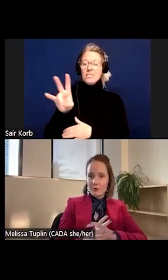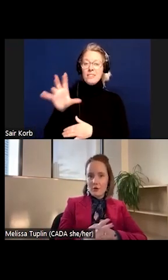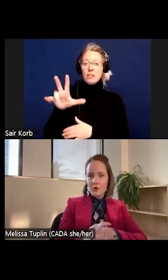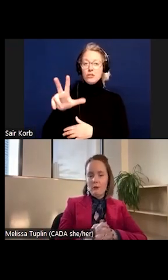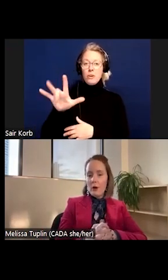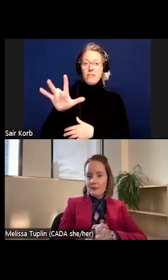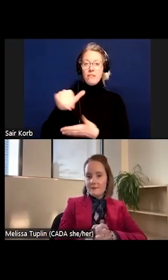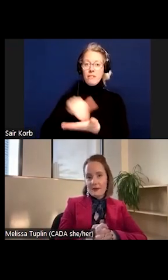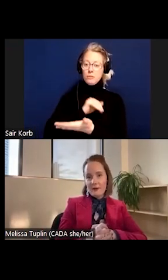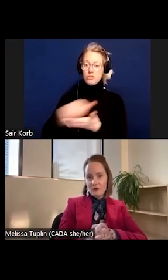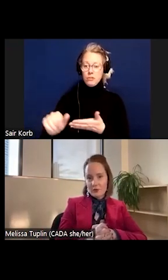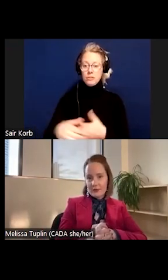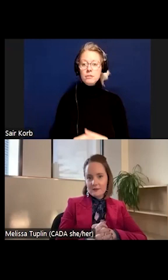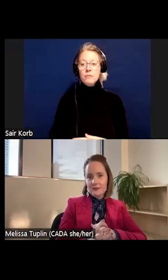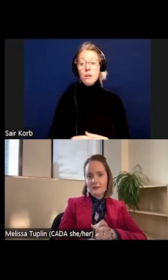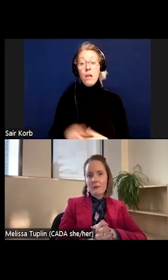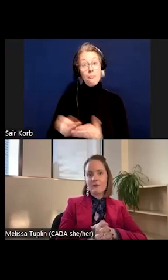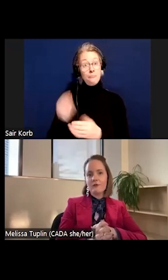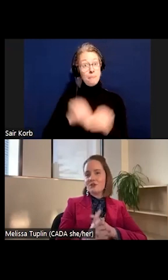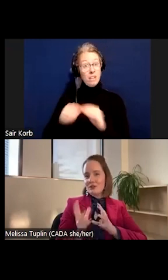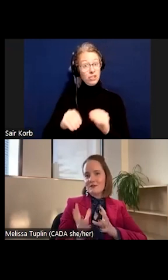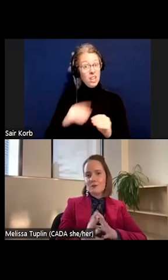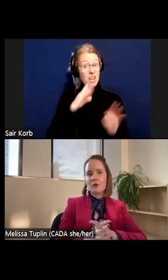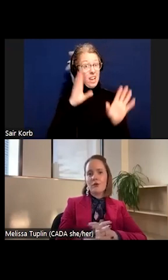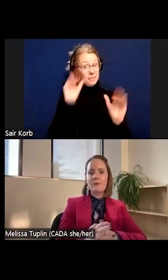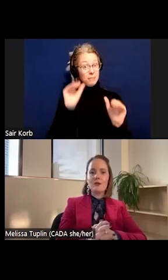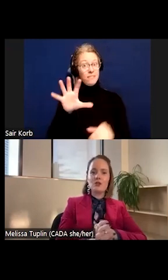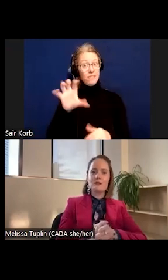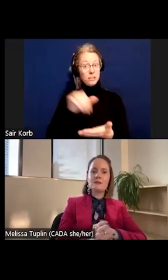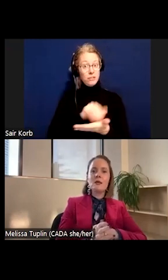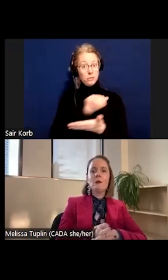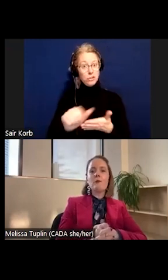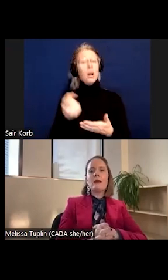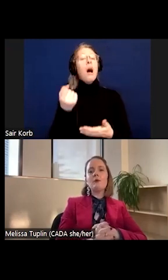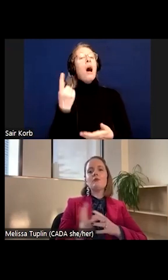the program was $500,000, however, due to shifts in program budgets, we were able to